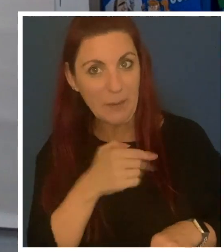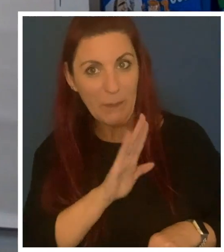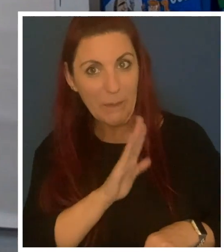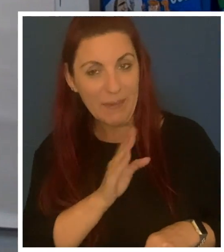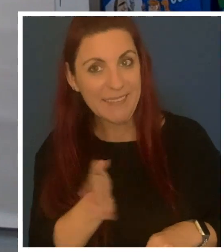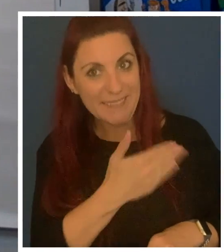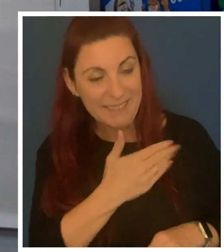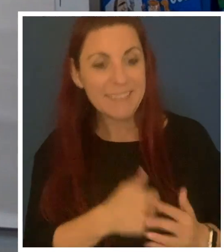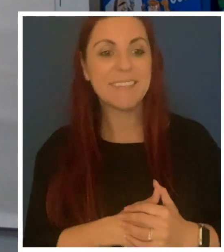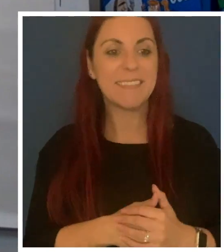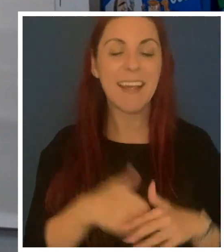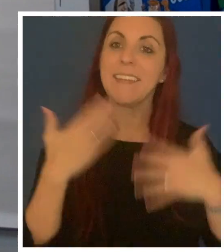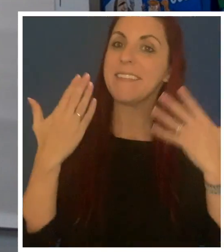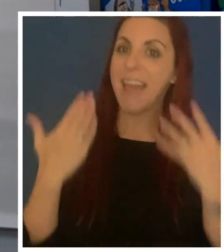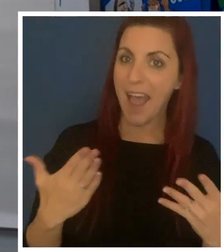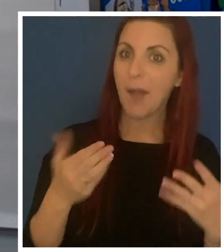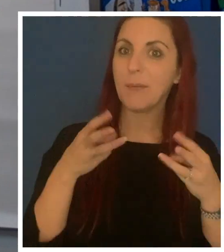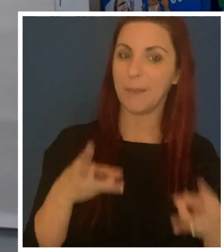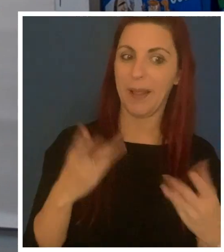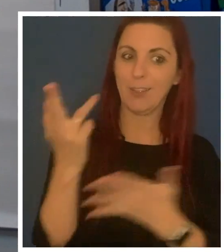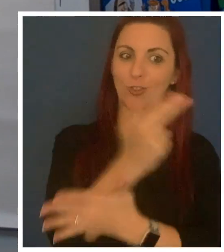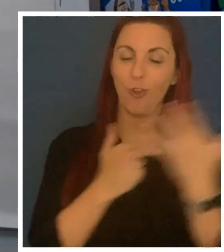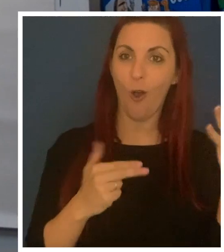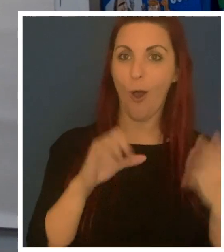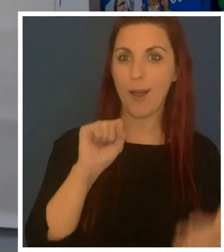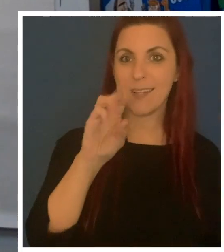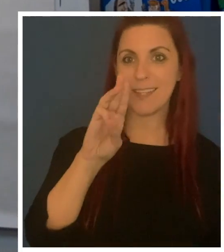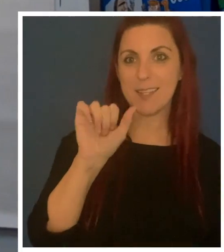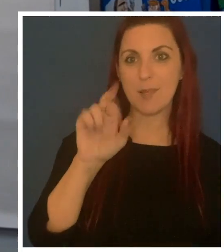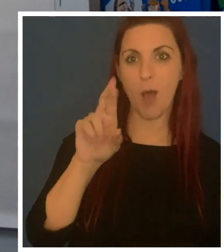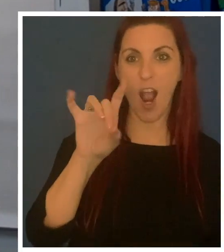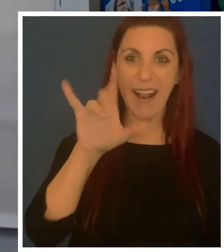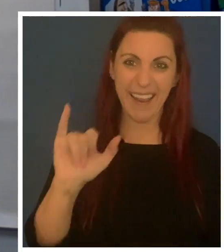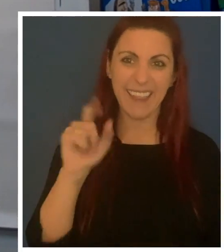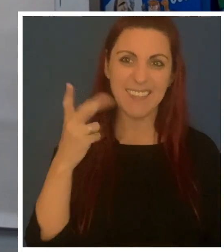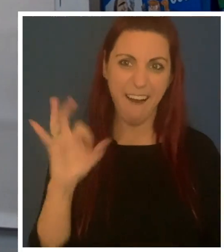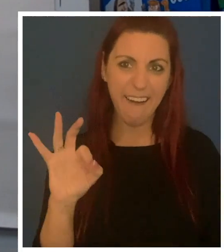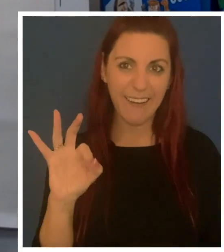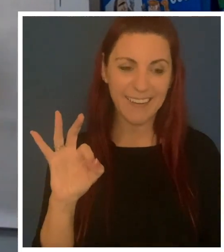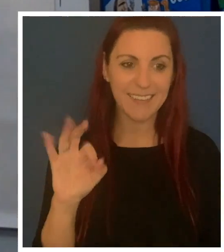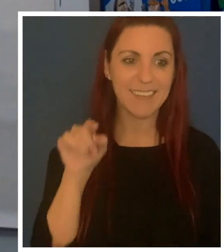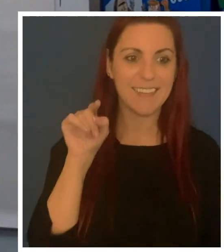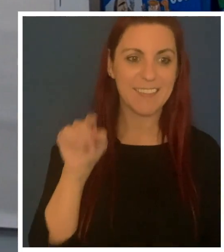And we're going draw Sparkie, so we're going to start off again up towards the